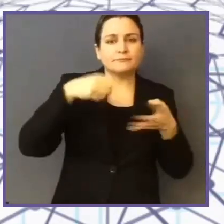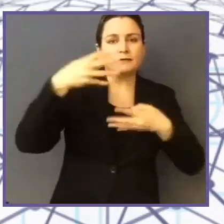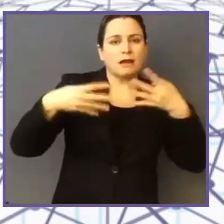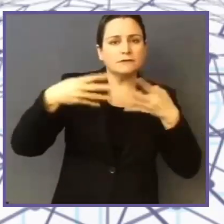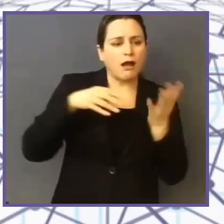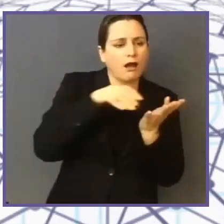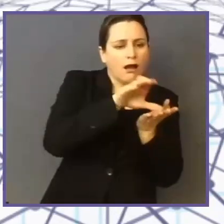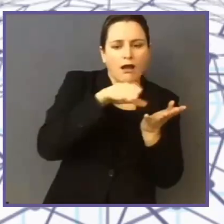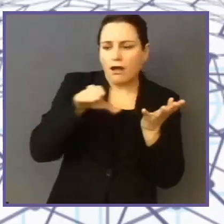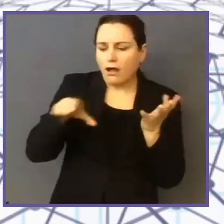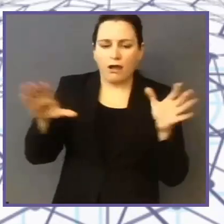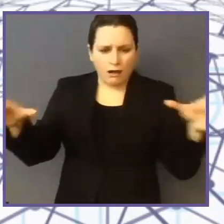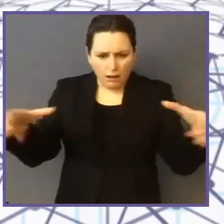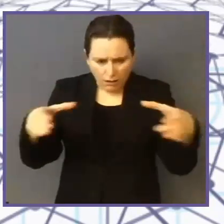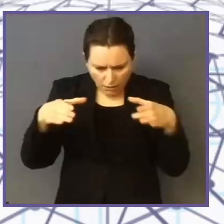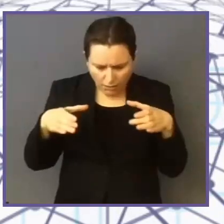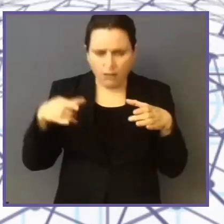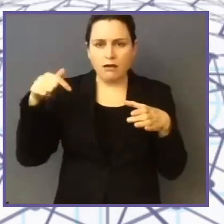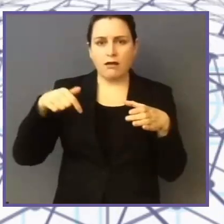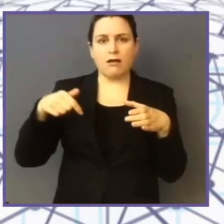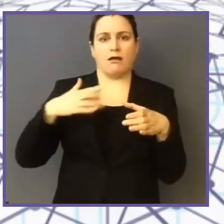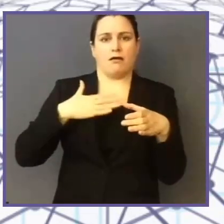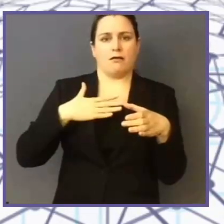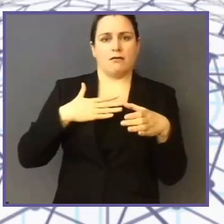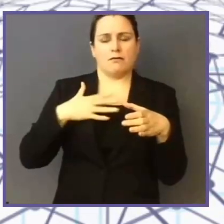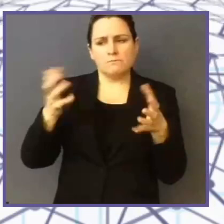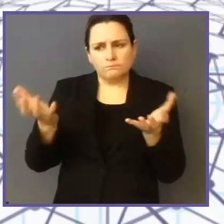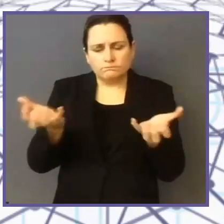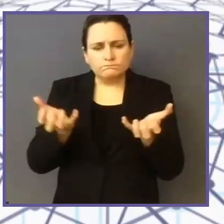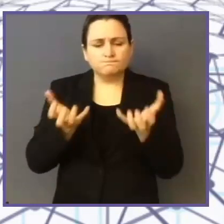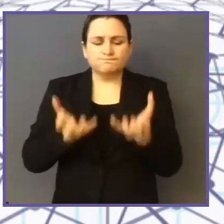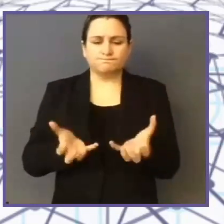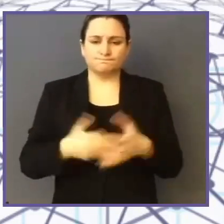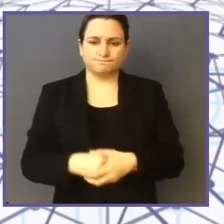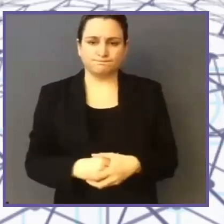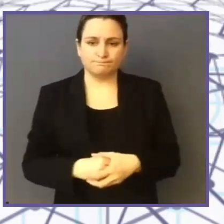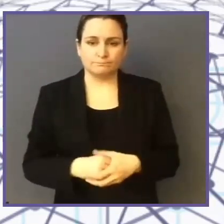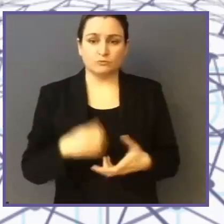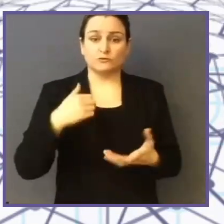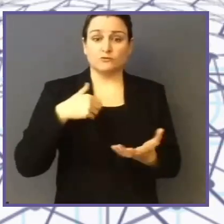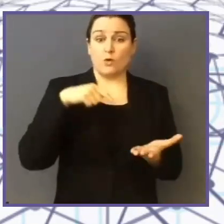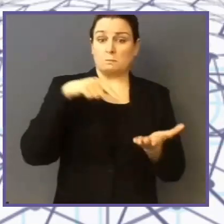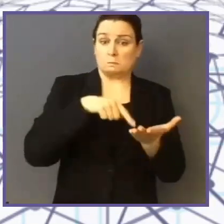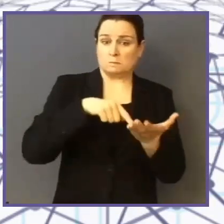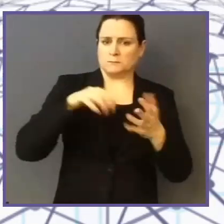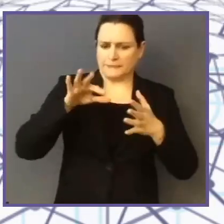We are mentoring a carrier of fellows across regions to gain exposure on the issues to